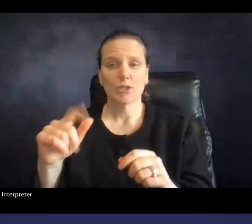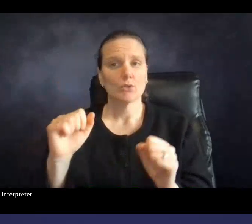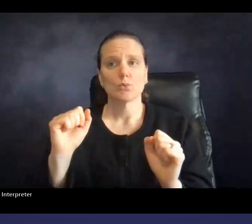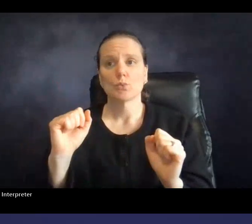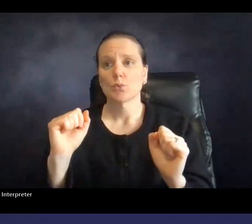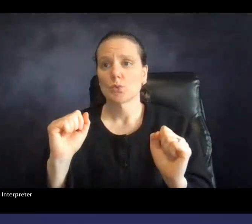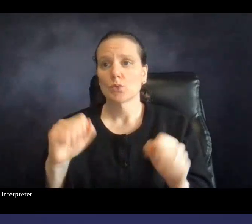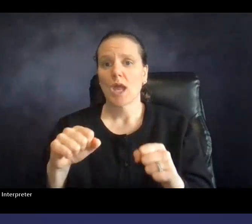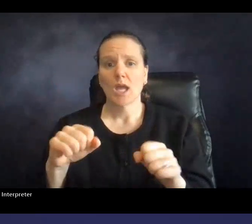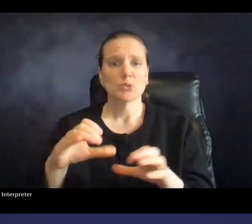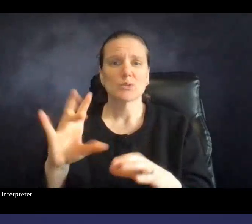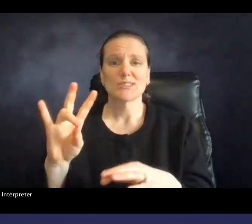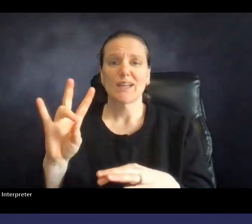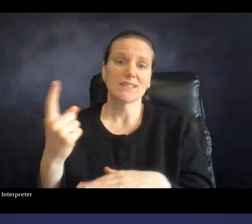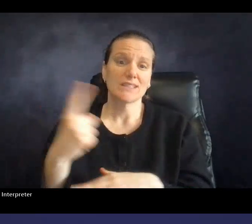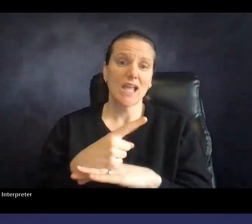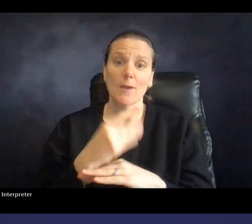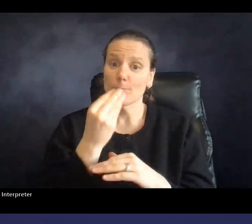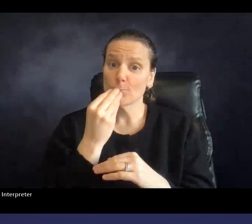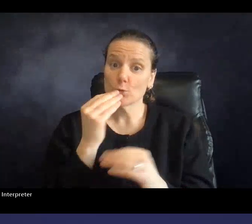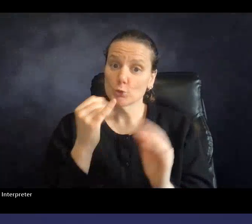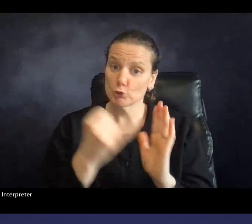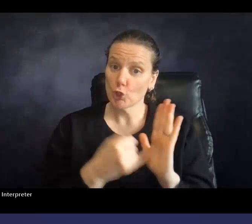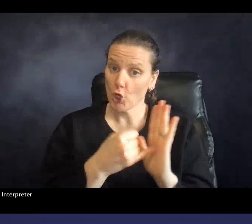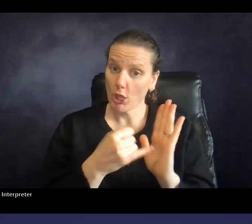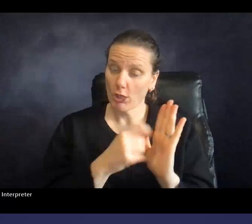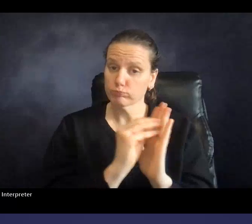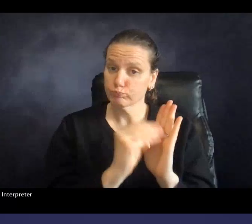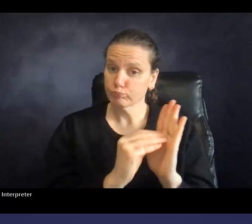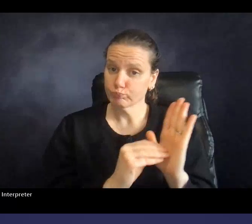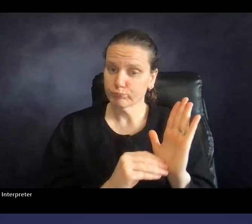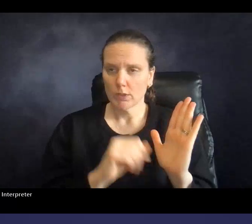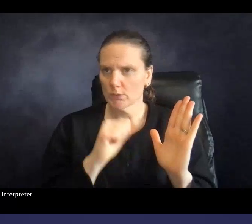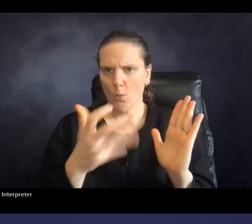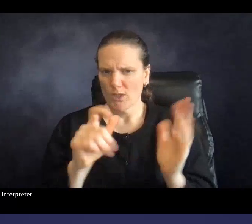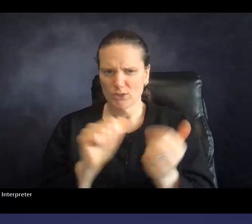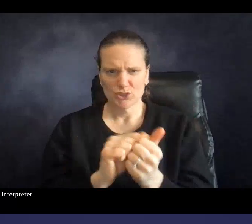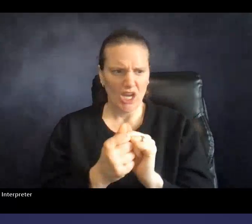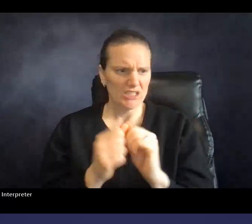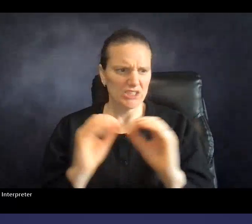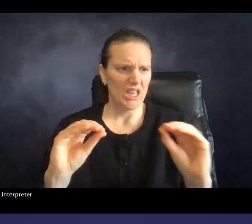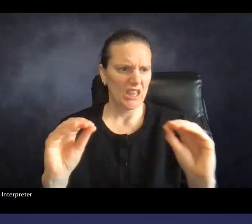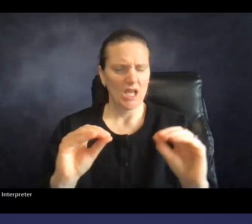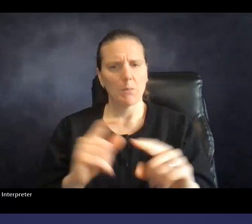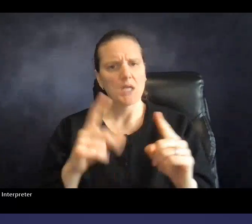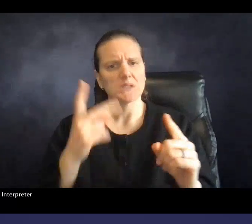you can do like a seven day food journal where you just, you're not intending to change anything. You just wanna see what you do.